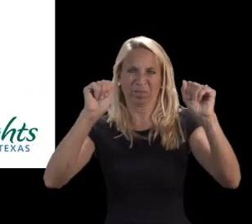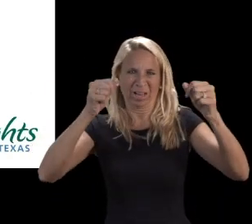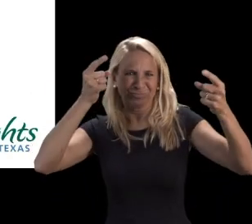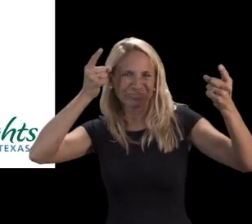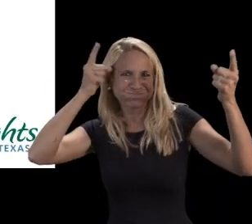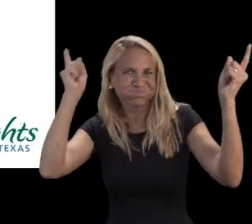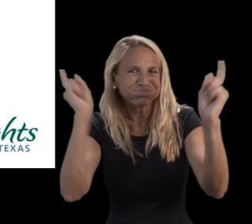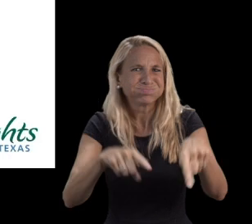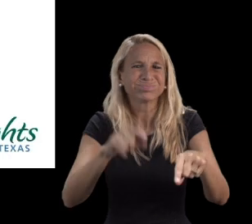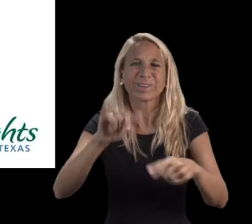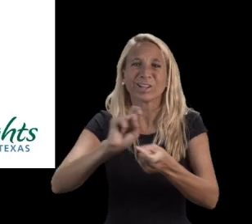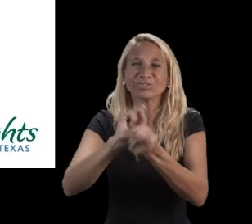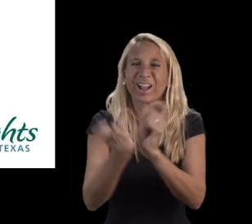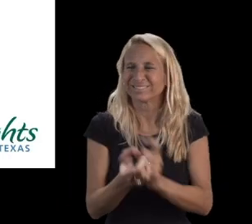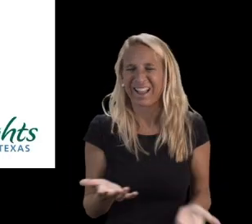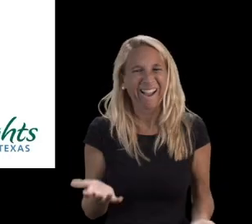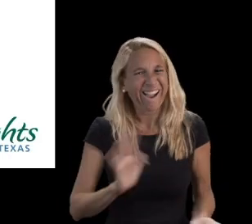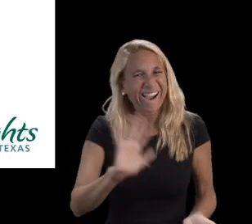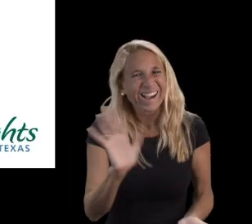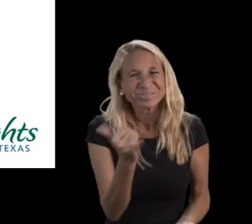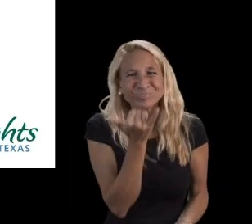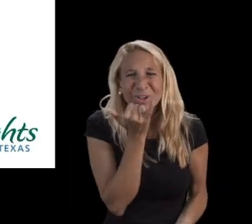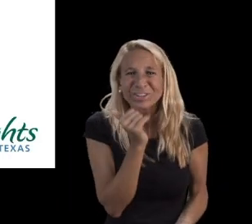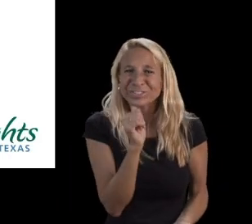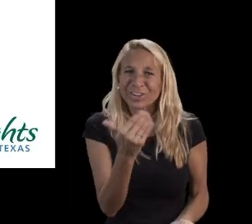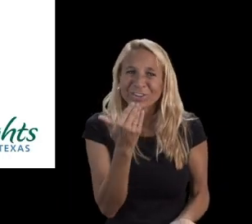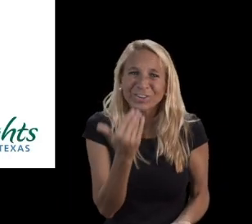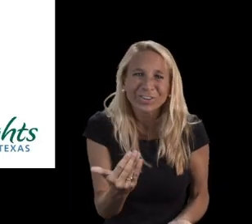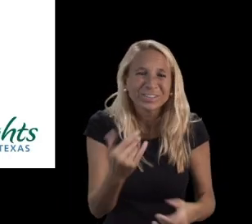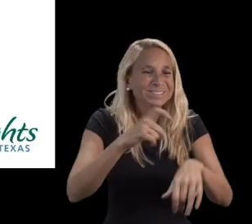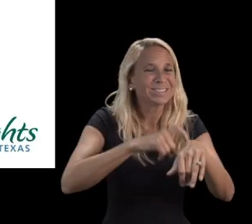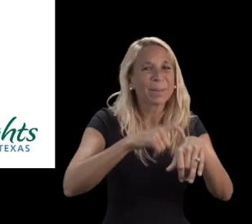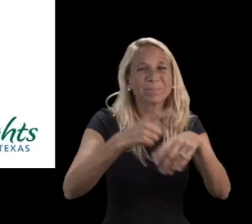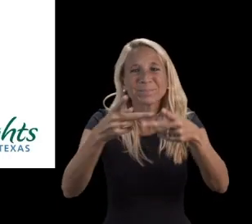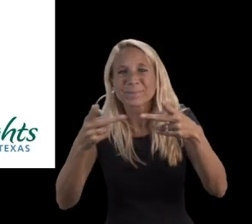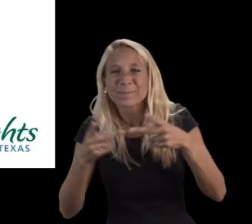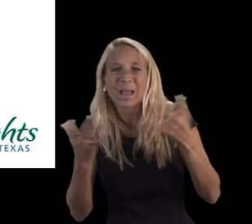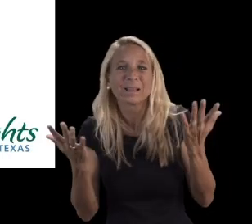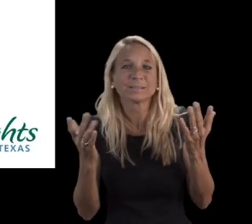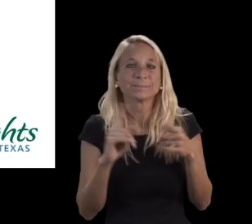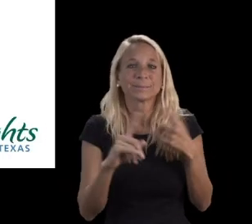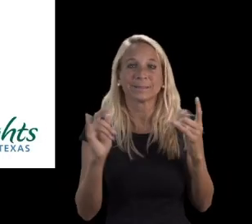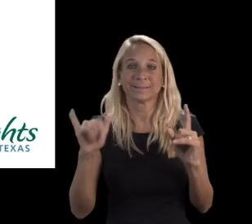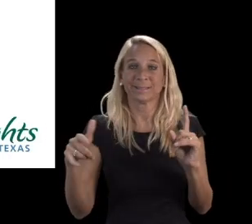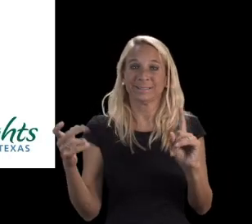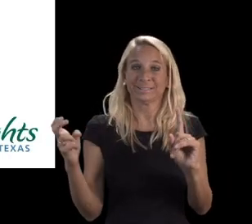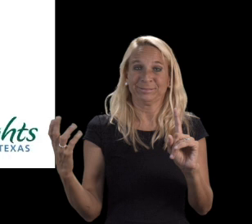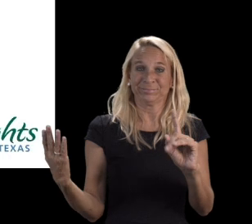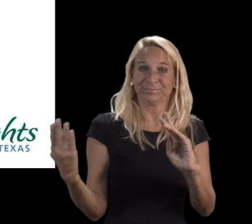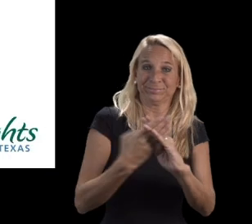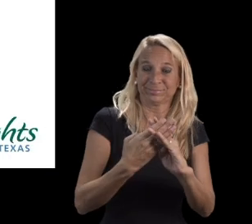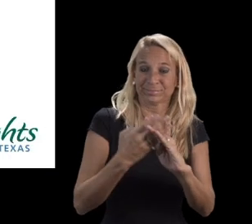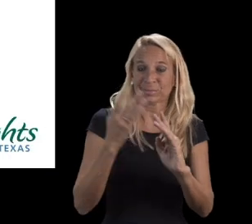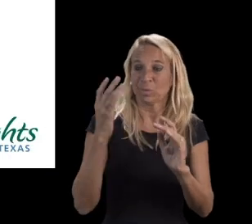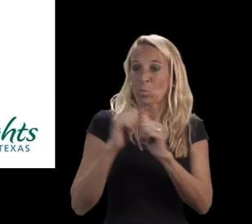it's not as good of a situation, time and place. And so, the undo interference comes with just being able to